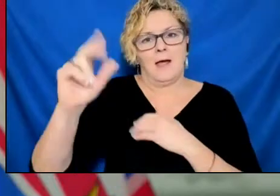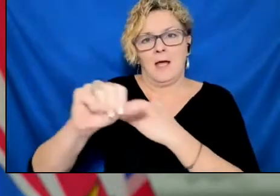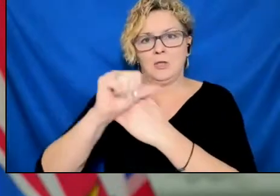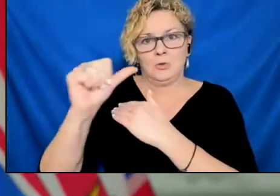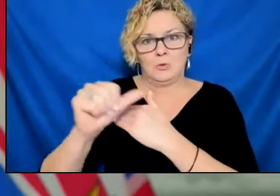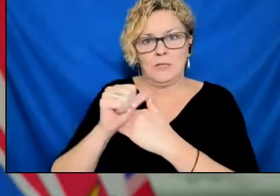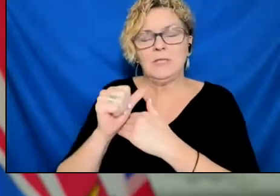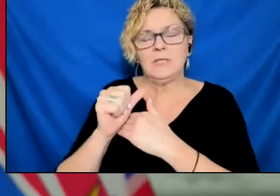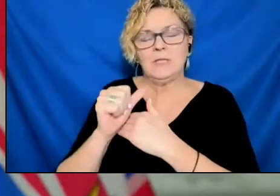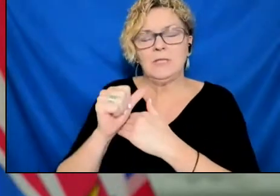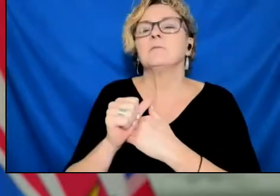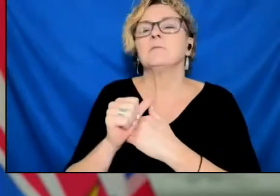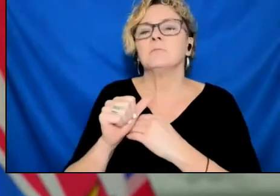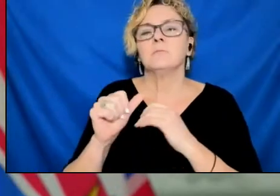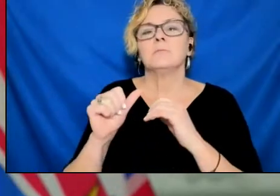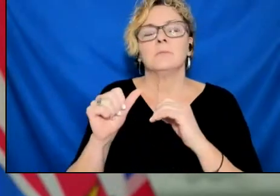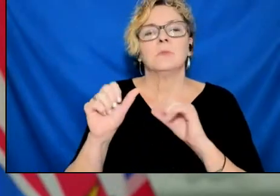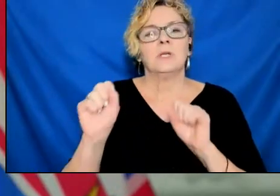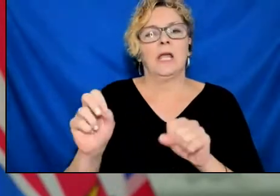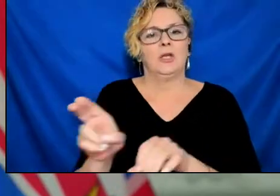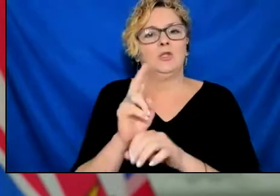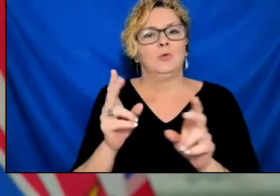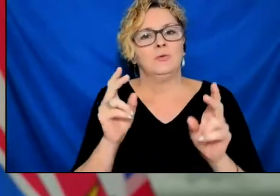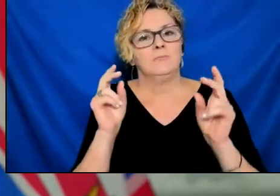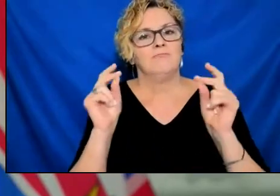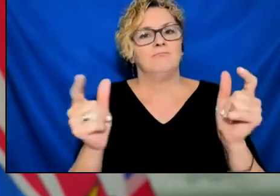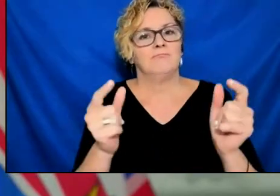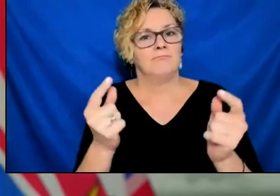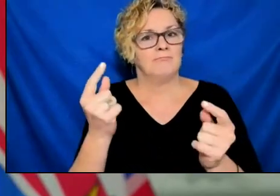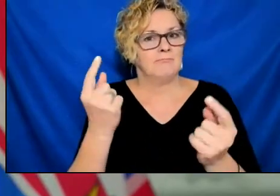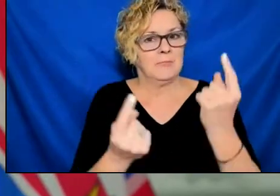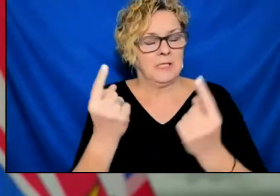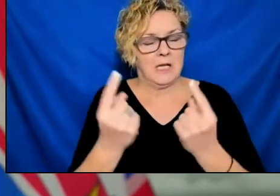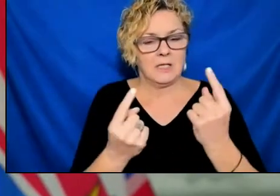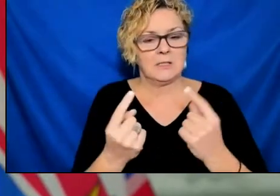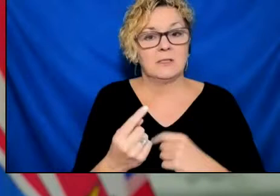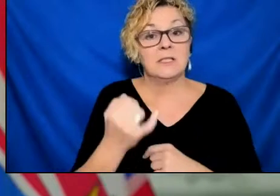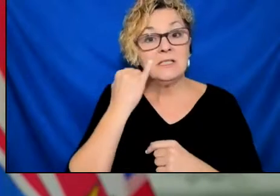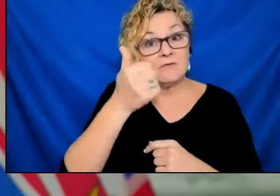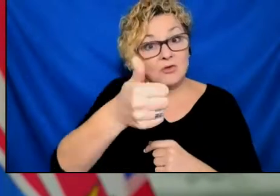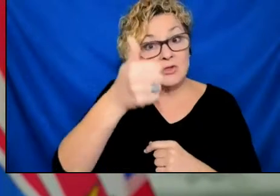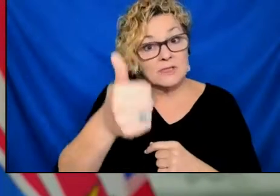they have COVID or not.